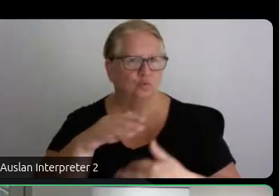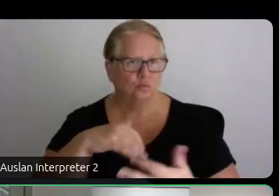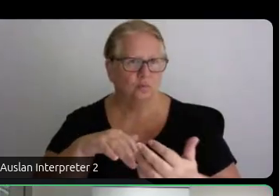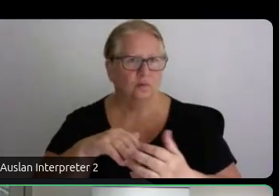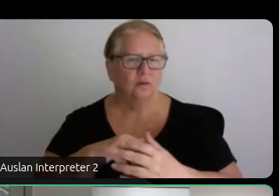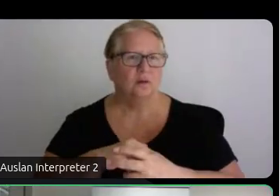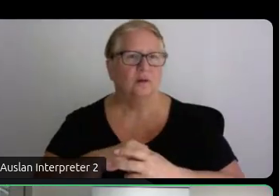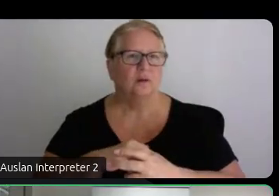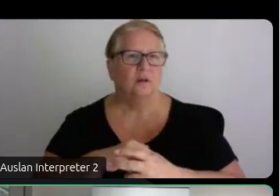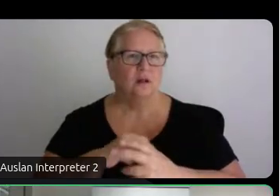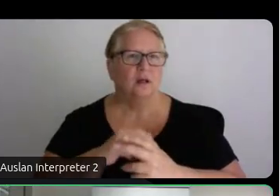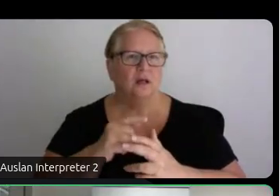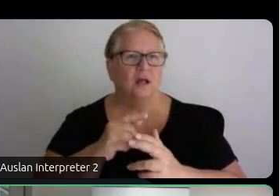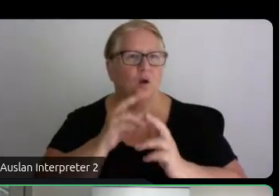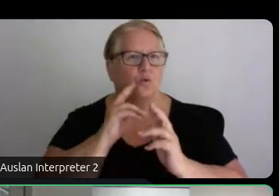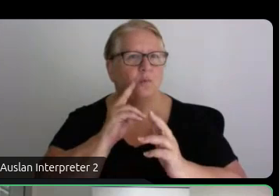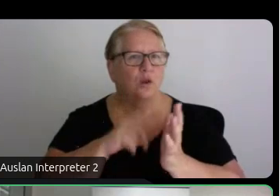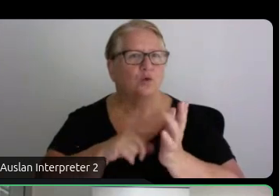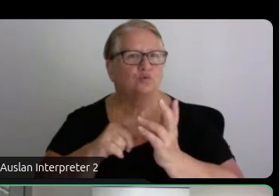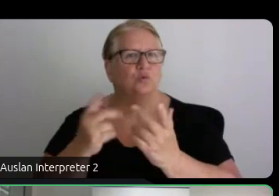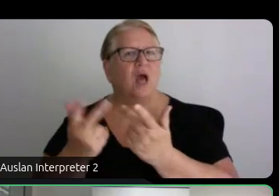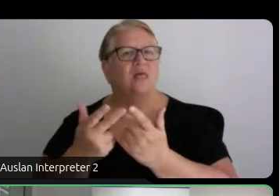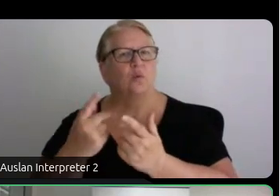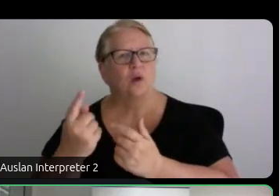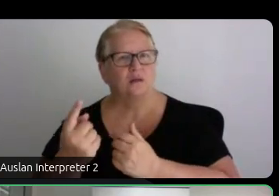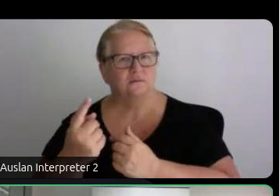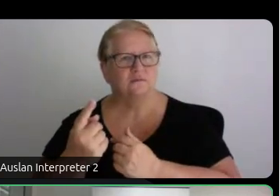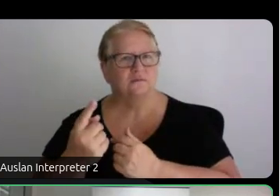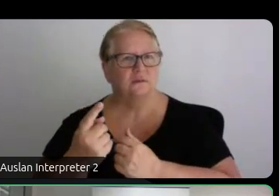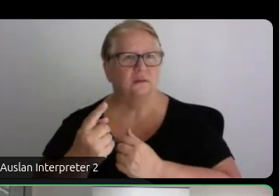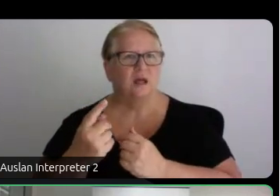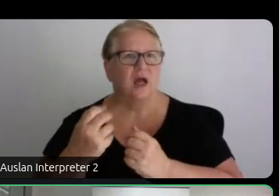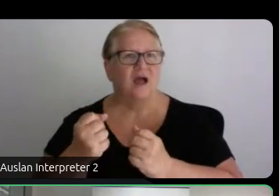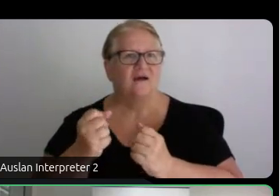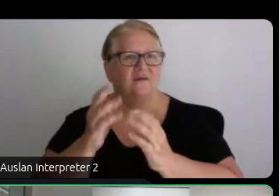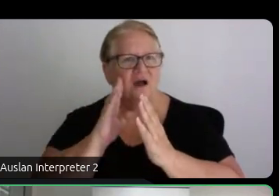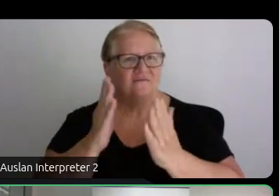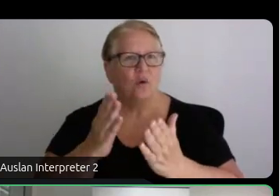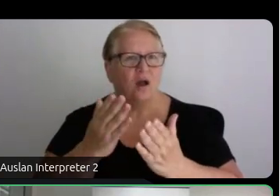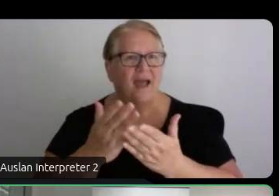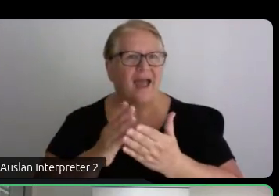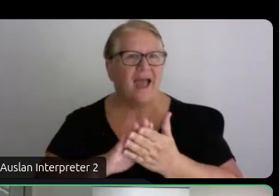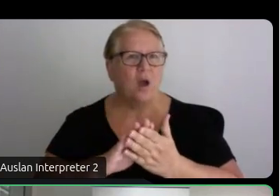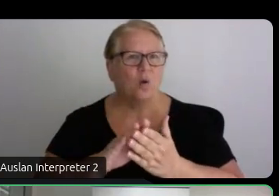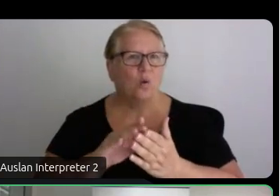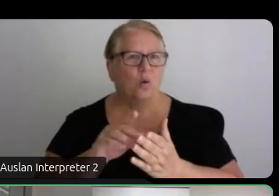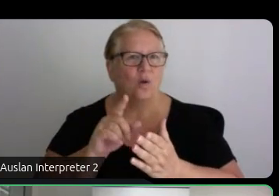to the other ones in that way is that there is that focus on how's that condition altogether